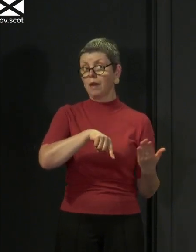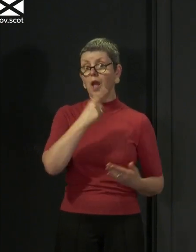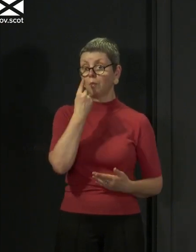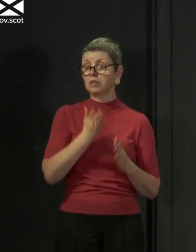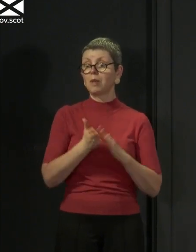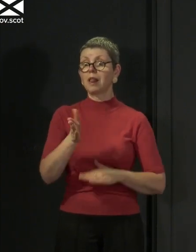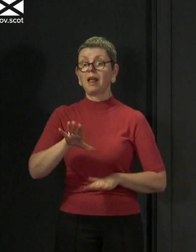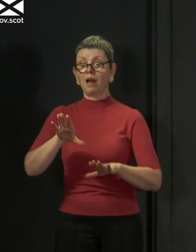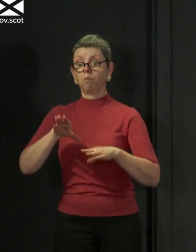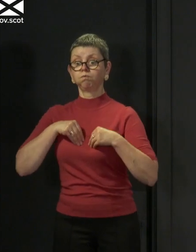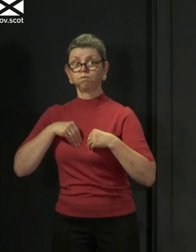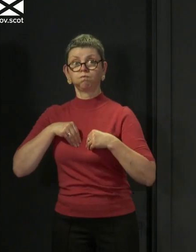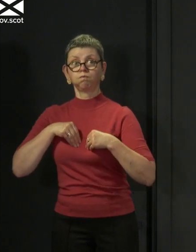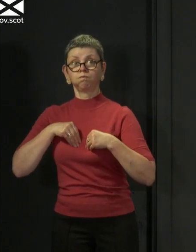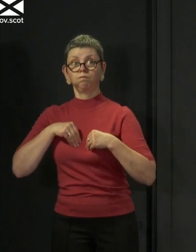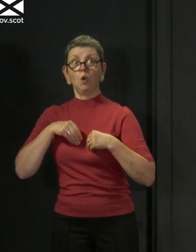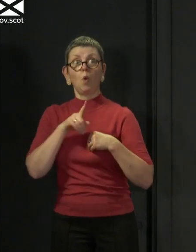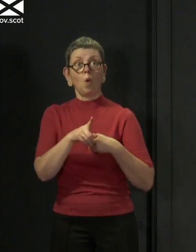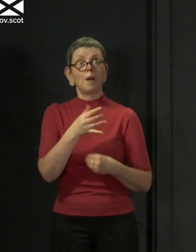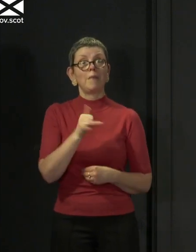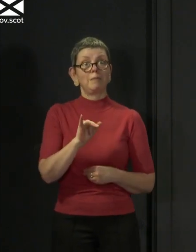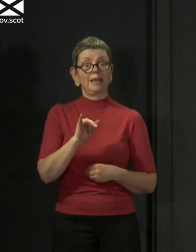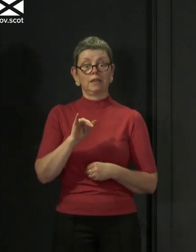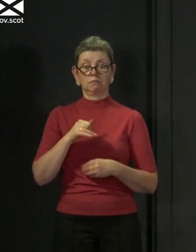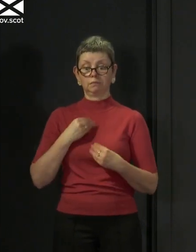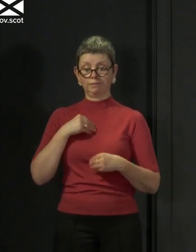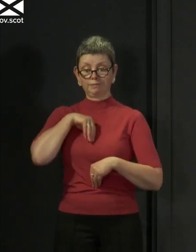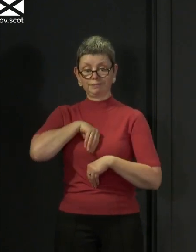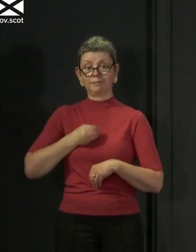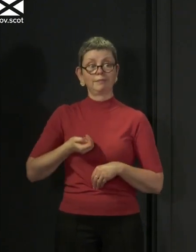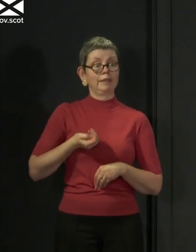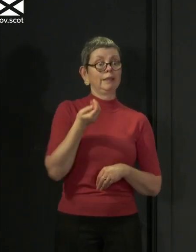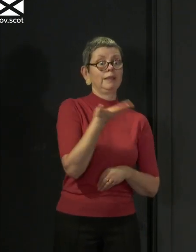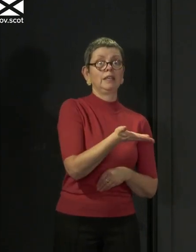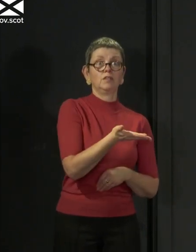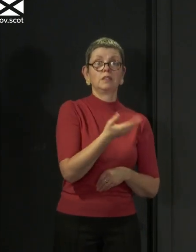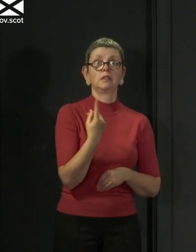virus or it could be the time you pass it on to a loved one, without knowing it.